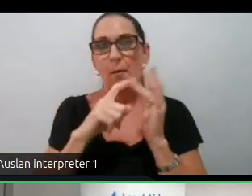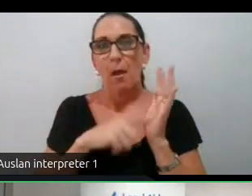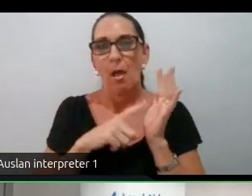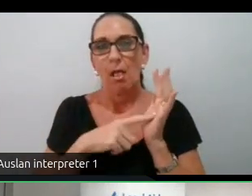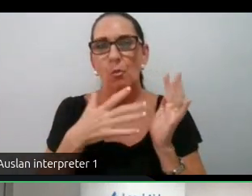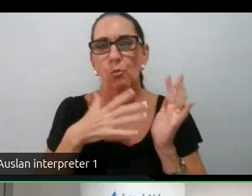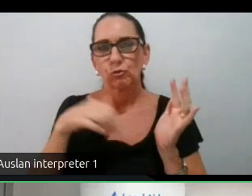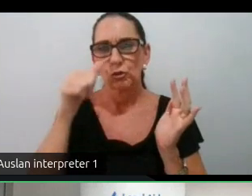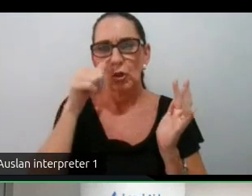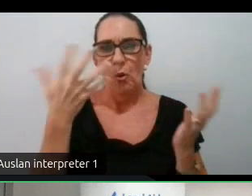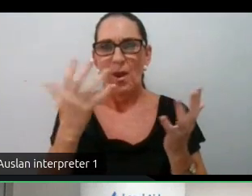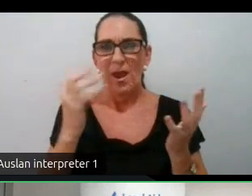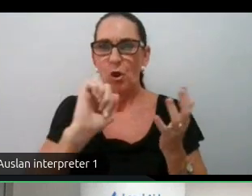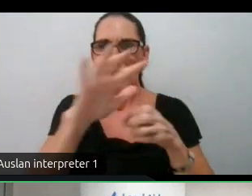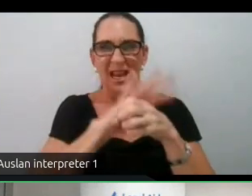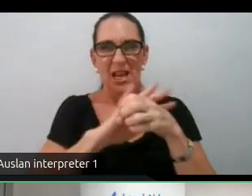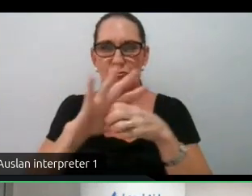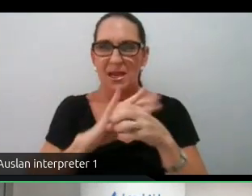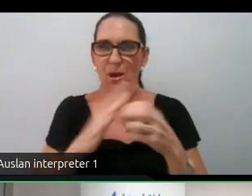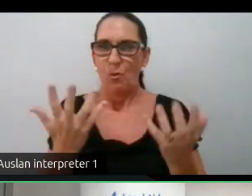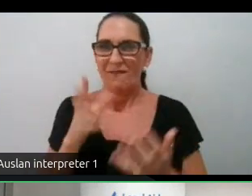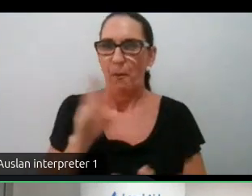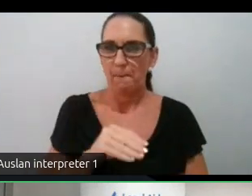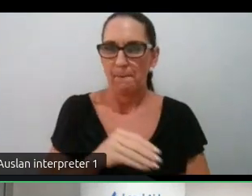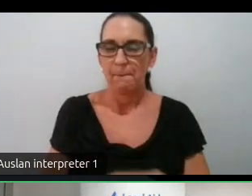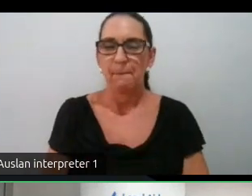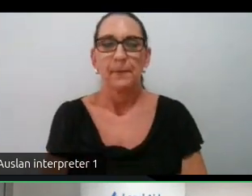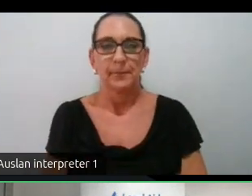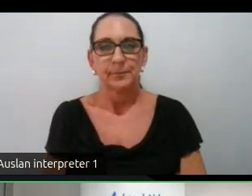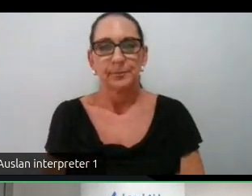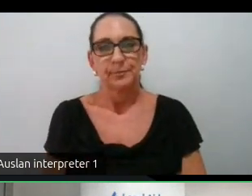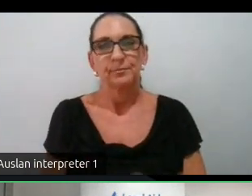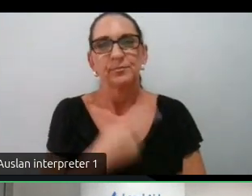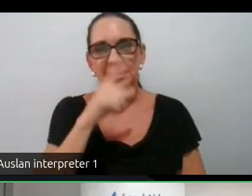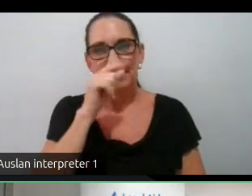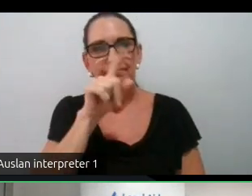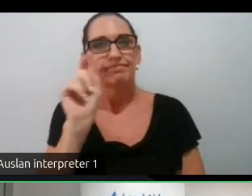poll we have is finding out what region you're joining us from today. And I'll just launch that